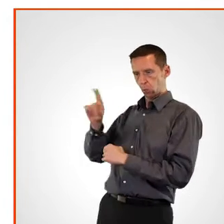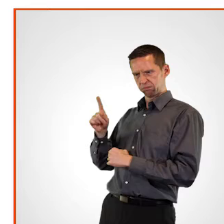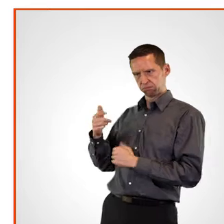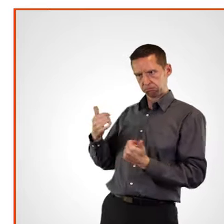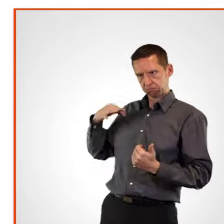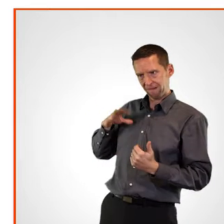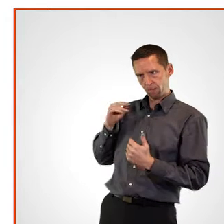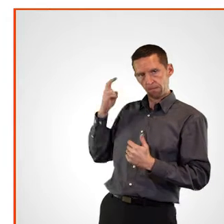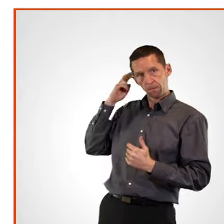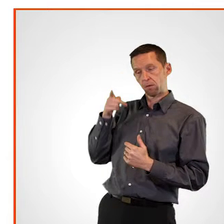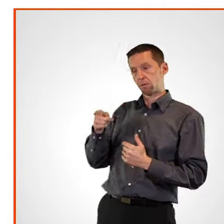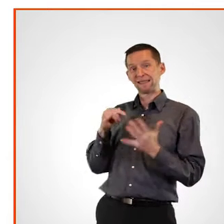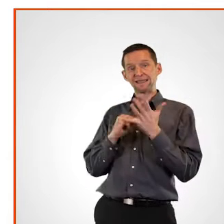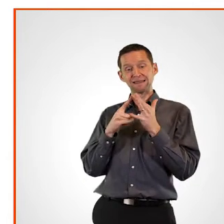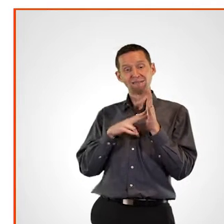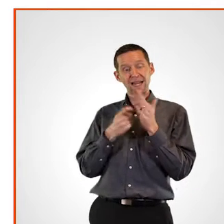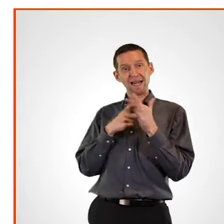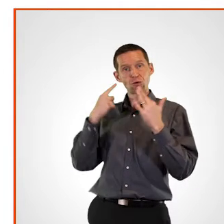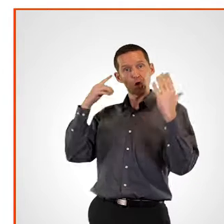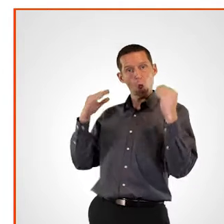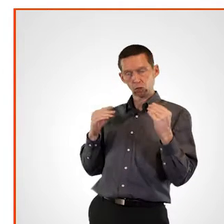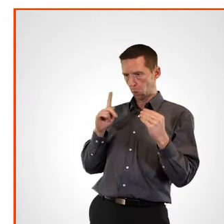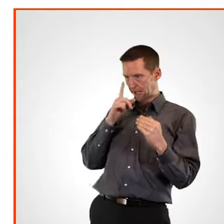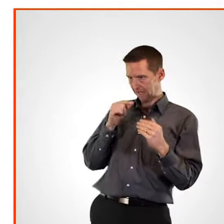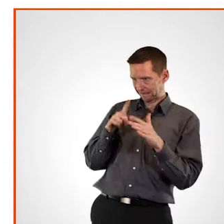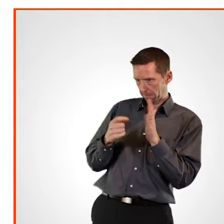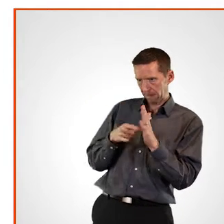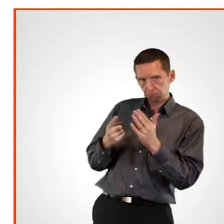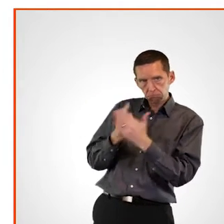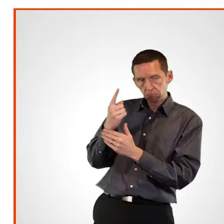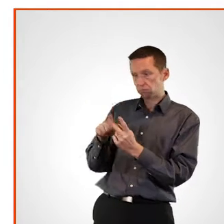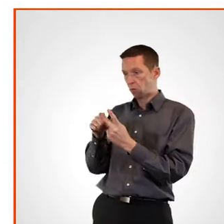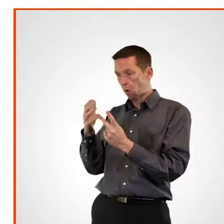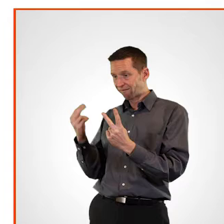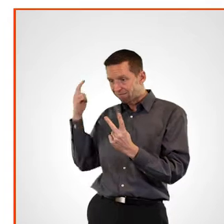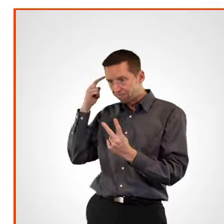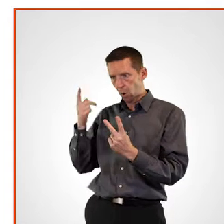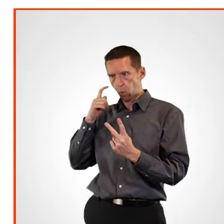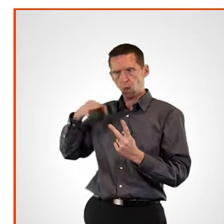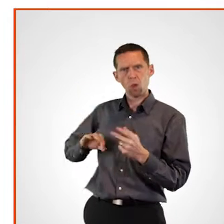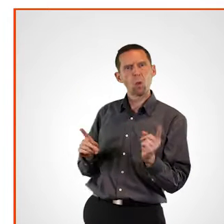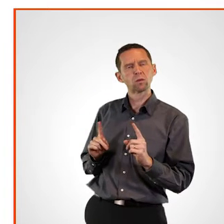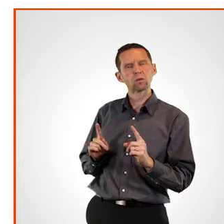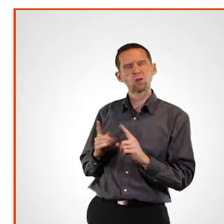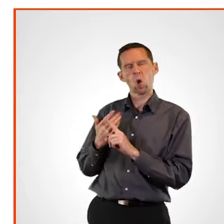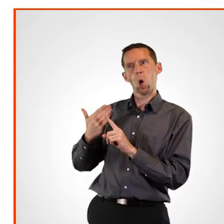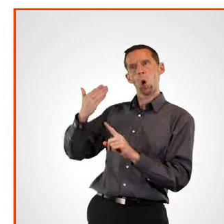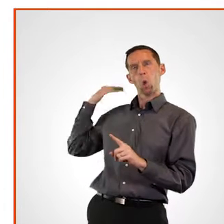of what can I expect of a child with severe hearing loss? What can I expect of a child with a cochlear implant? And this was a few years ago and so children weren't being implanted